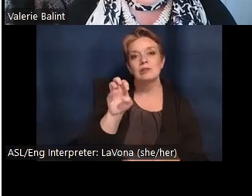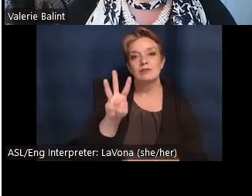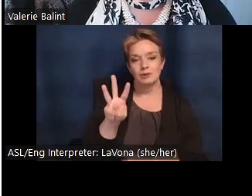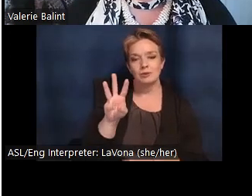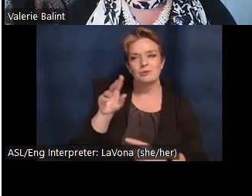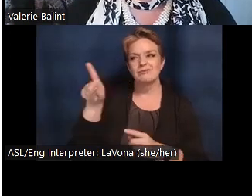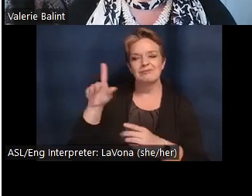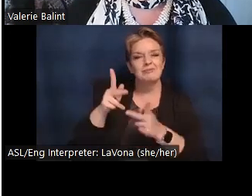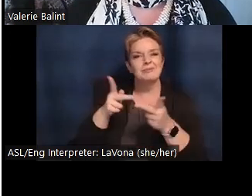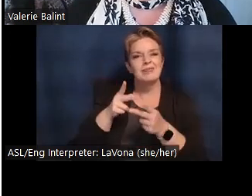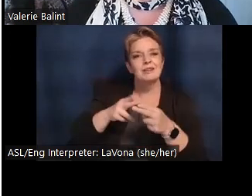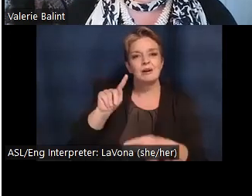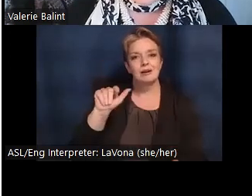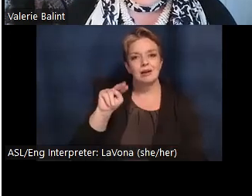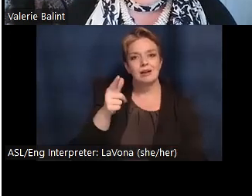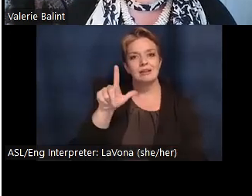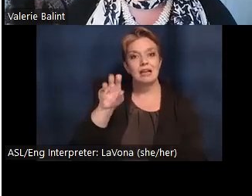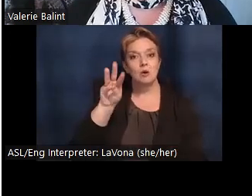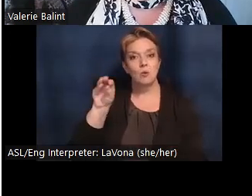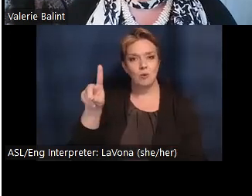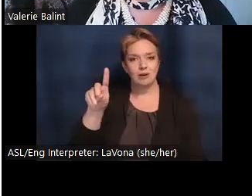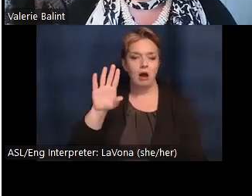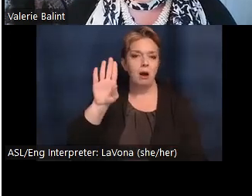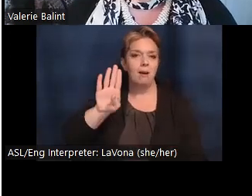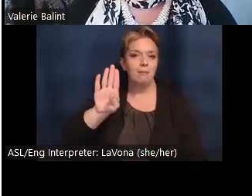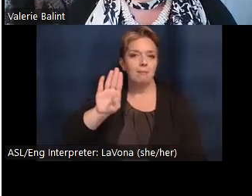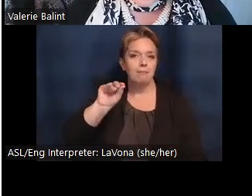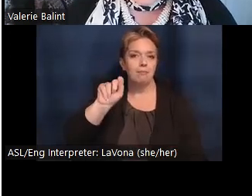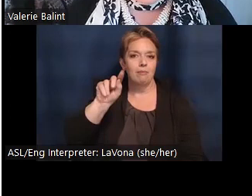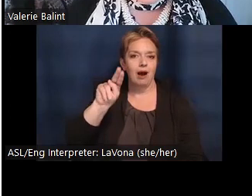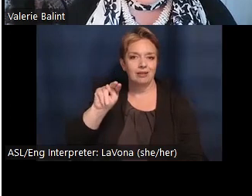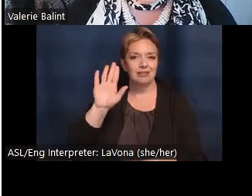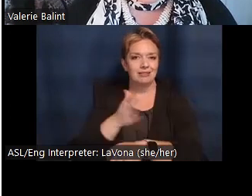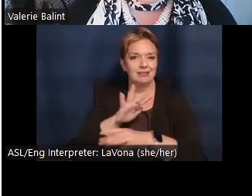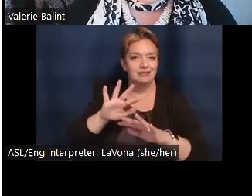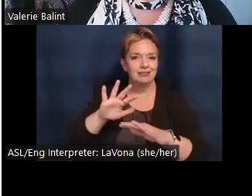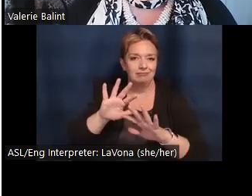of a new opera which draws from O'Keeffe's personal letters with numerous references